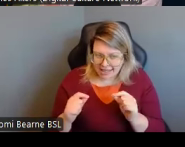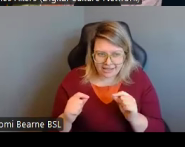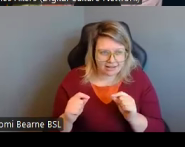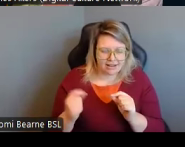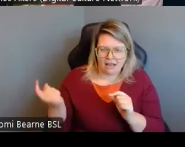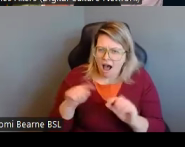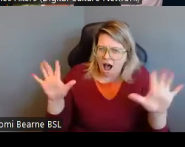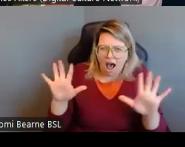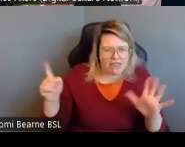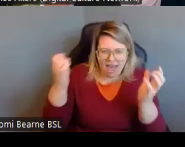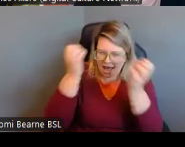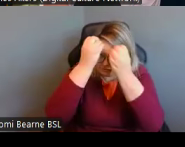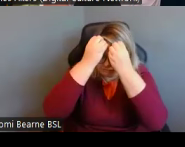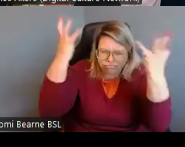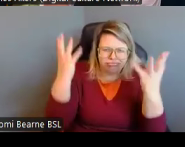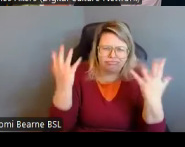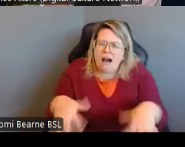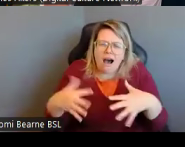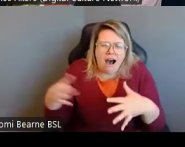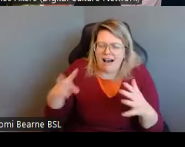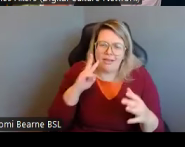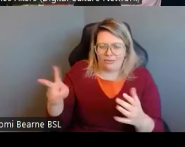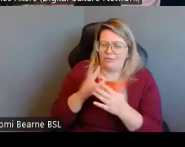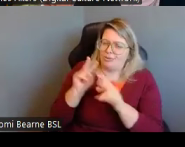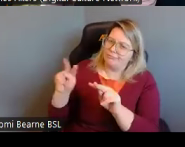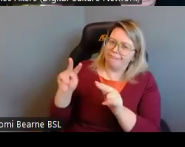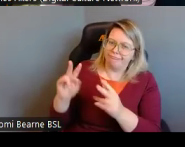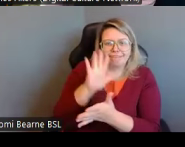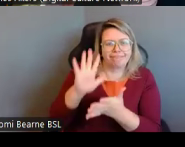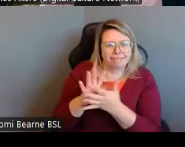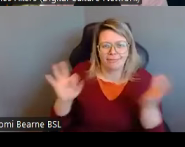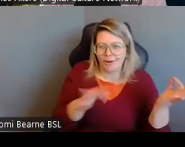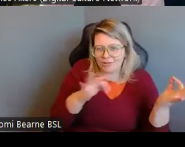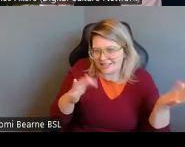our concert is." It's really good. This is to think about the journey that hypothetically people